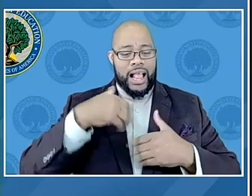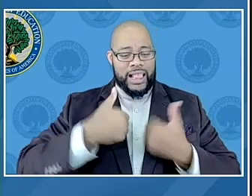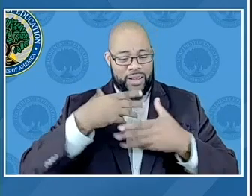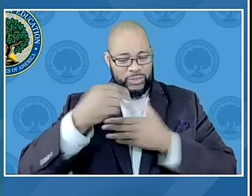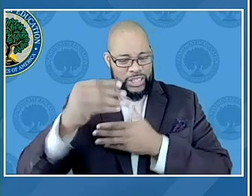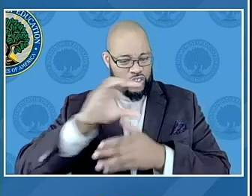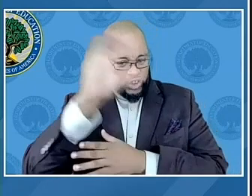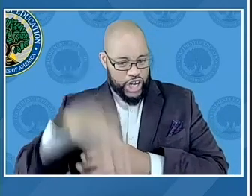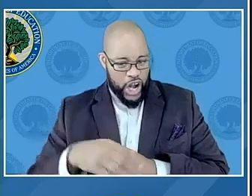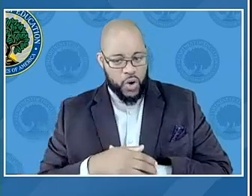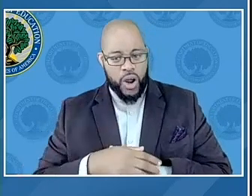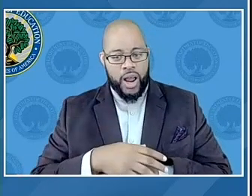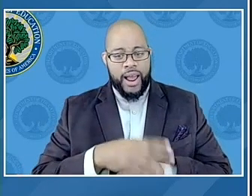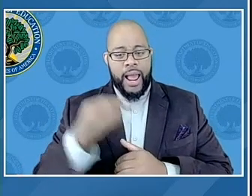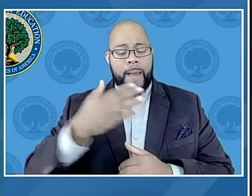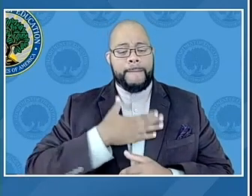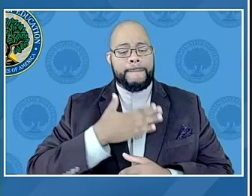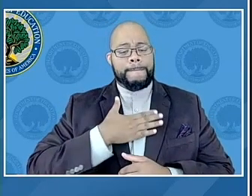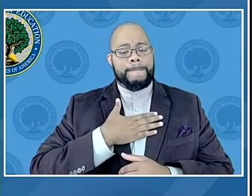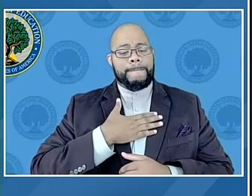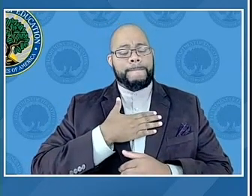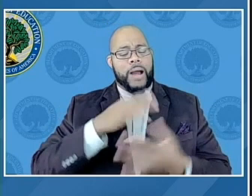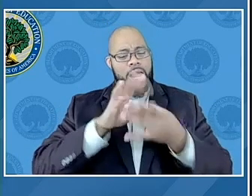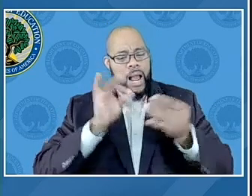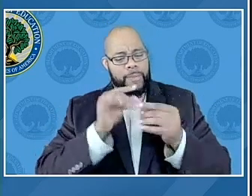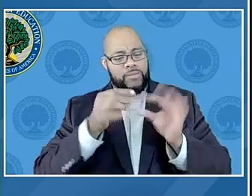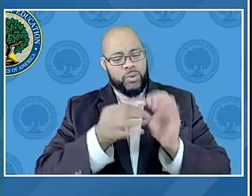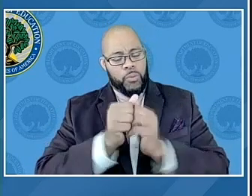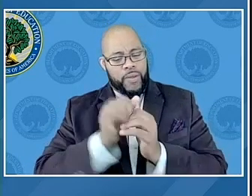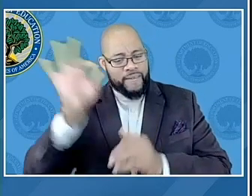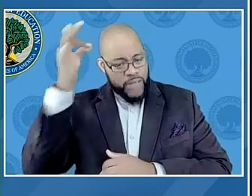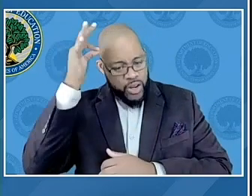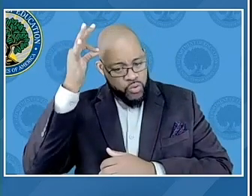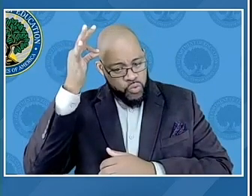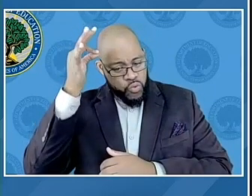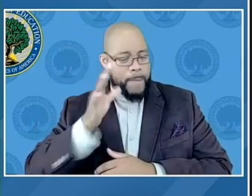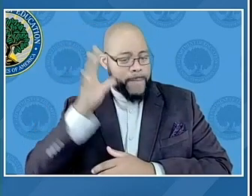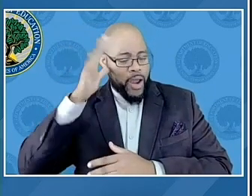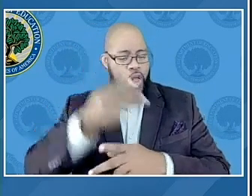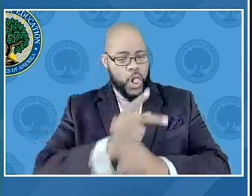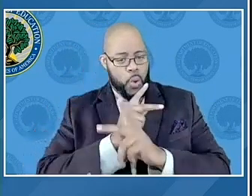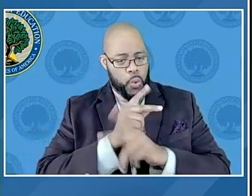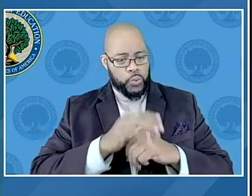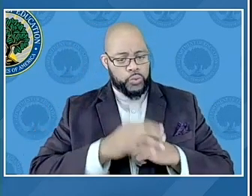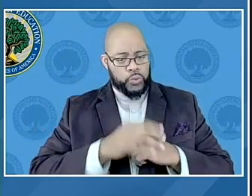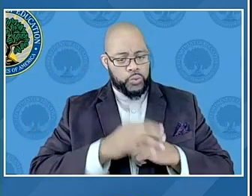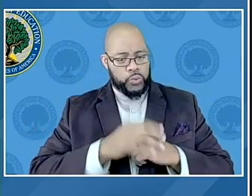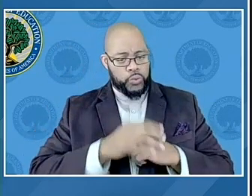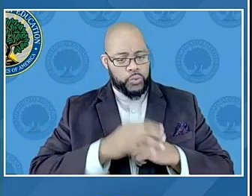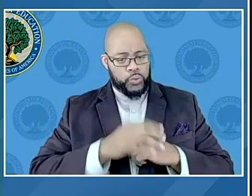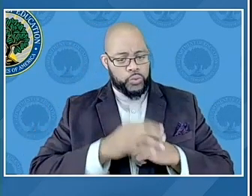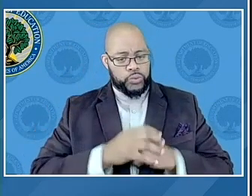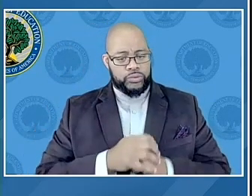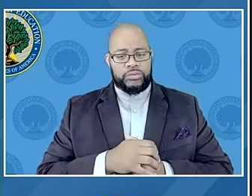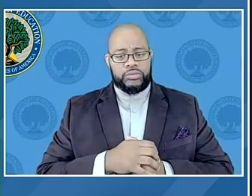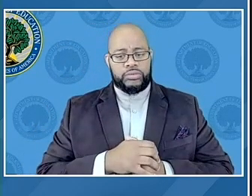And my comment is regarding Federal Parent loans, which really have been left out of